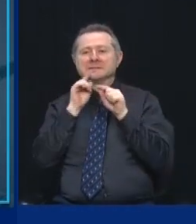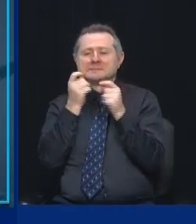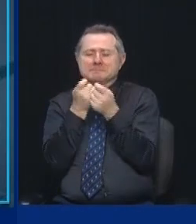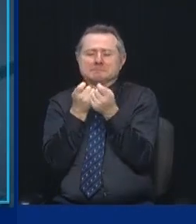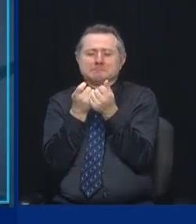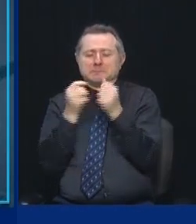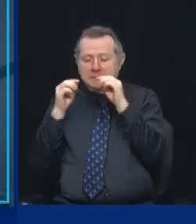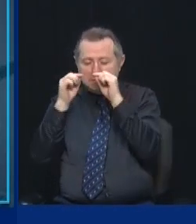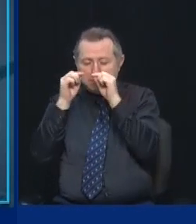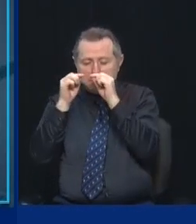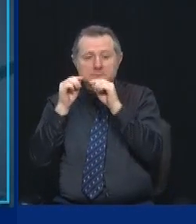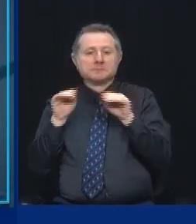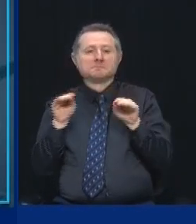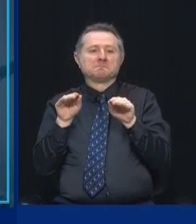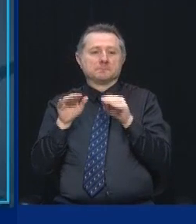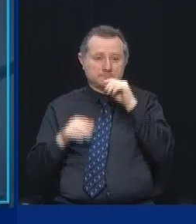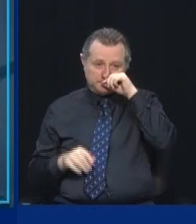NOT MUCH OF A DIFFERENCE.